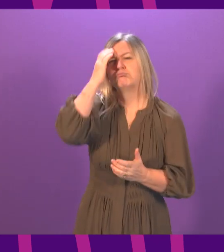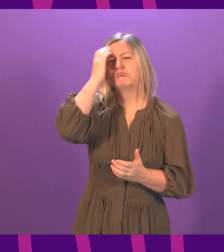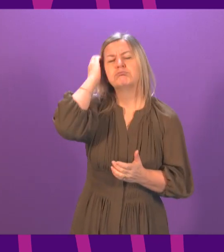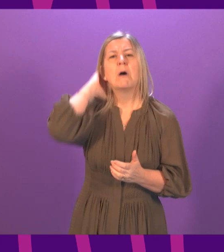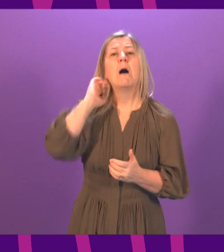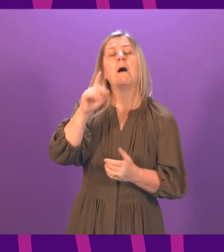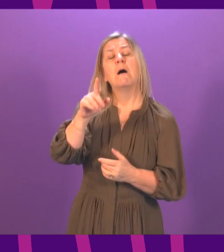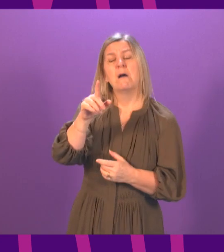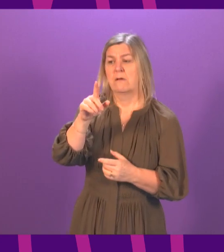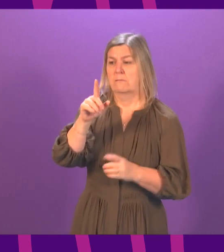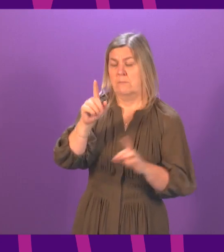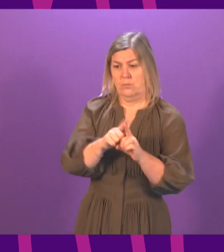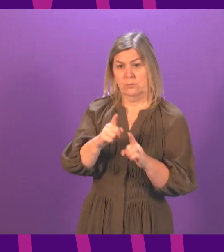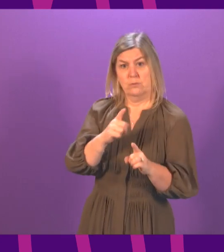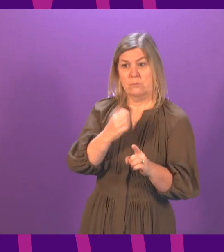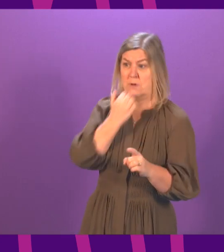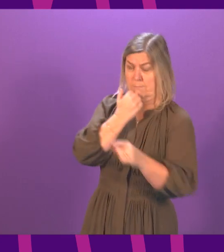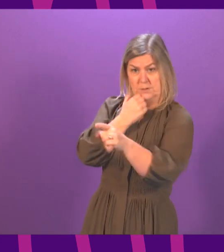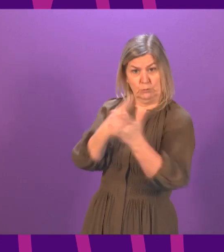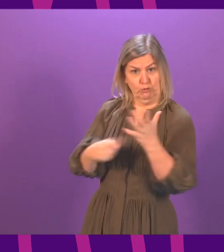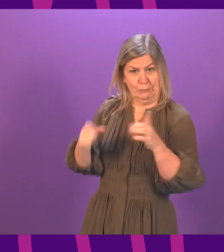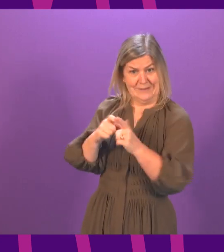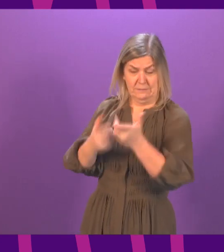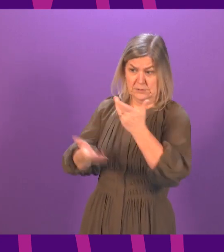On the figures that Ruth Davidson quoted, as I said to her last week,